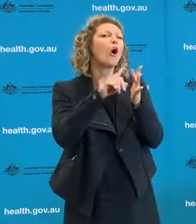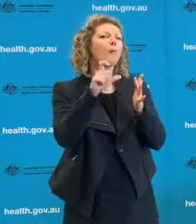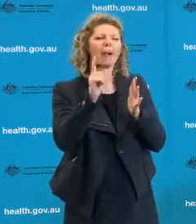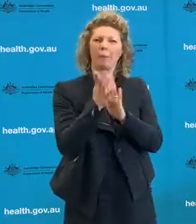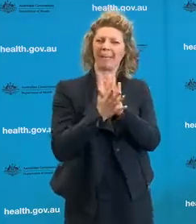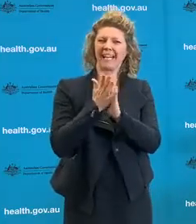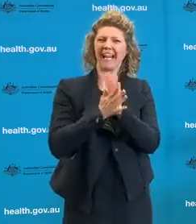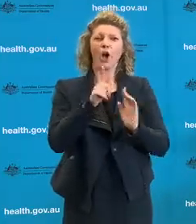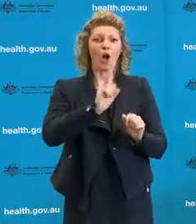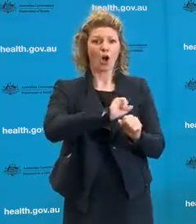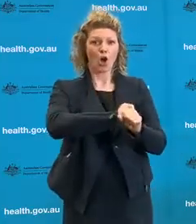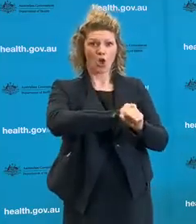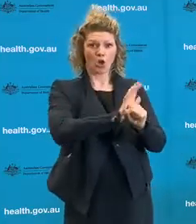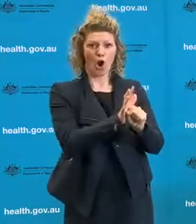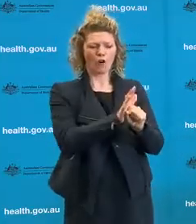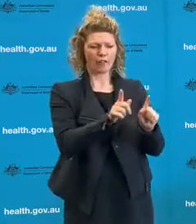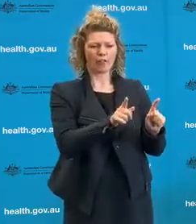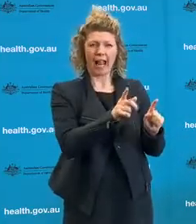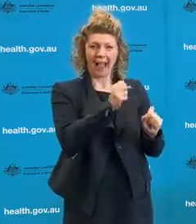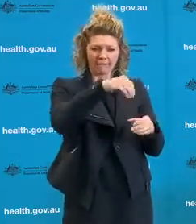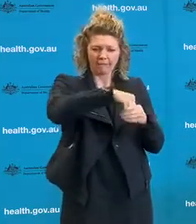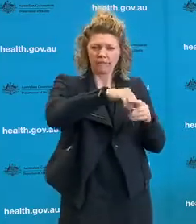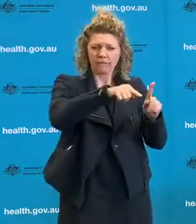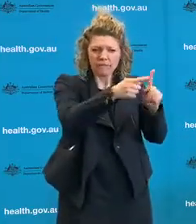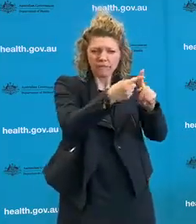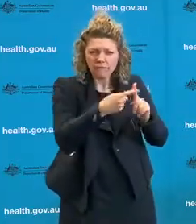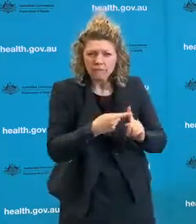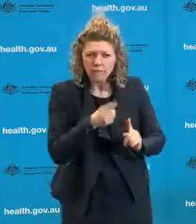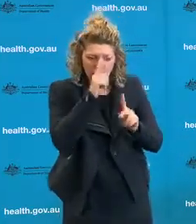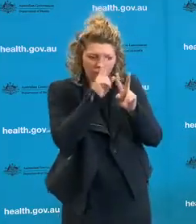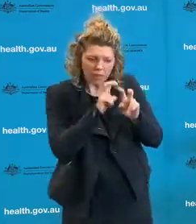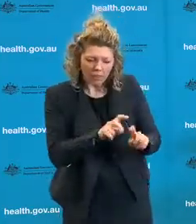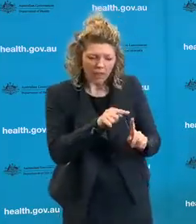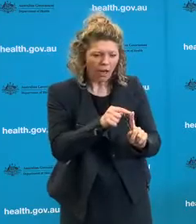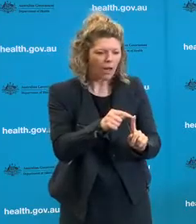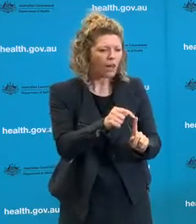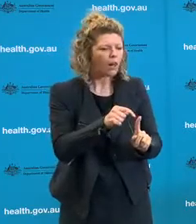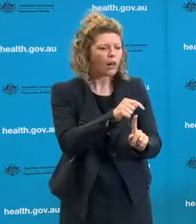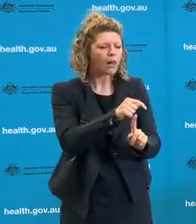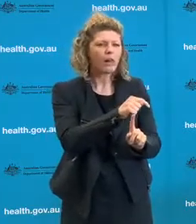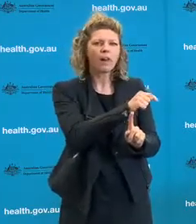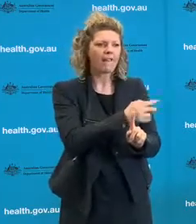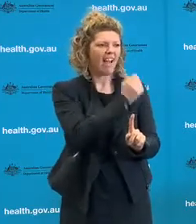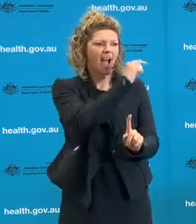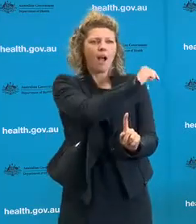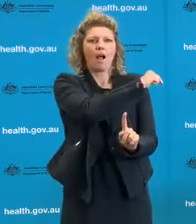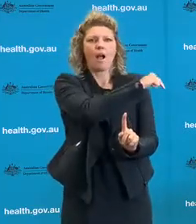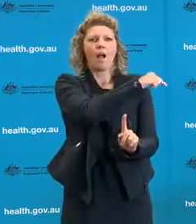sequence, the genetic sequence of the virus and then use that with our public health knowledge to form those